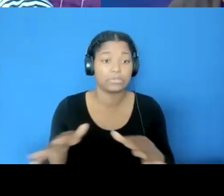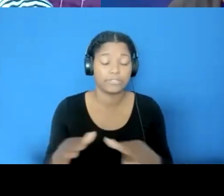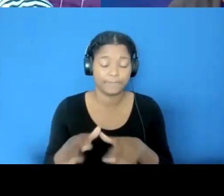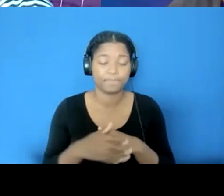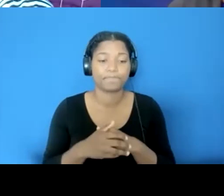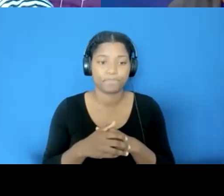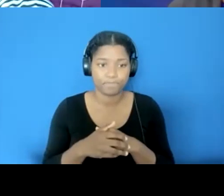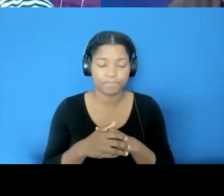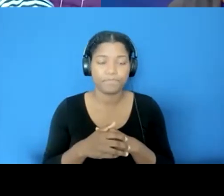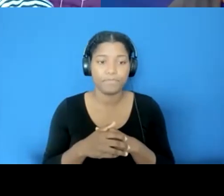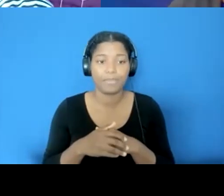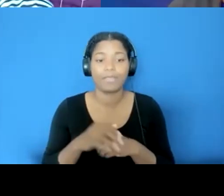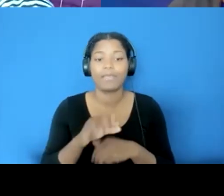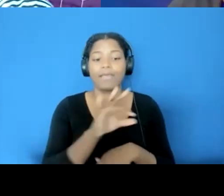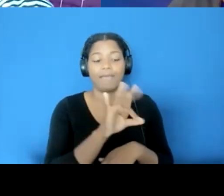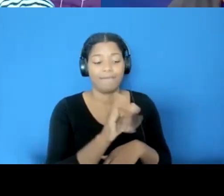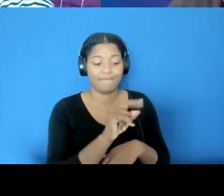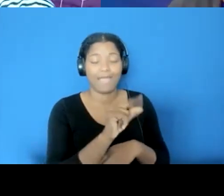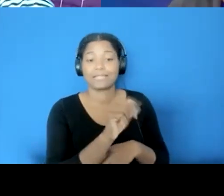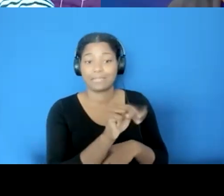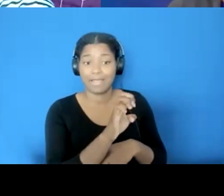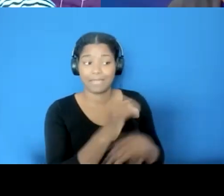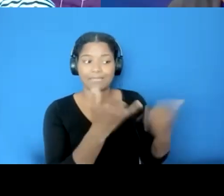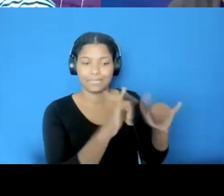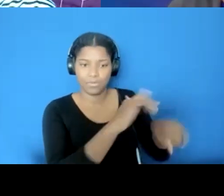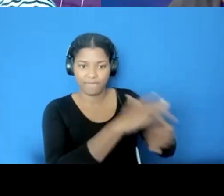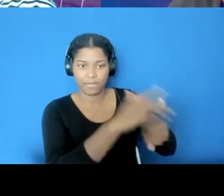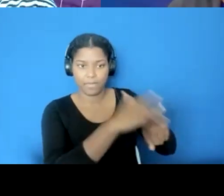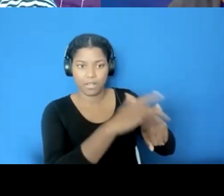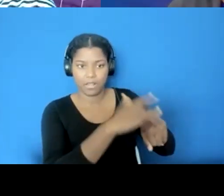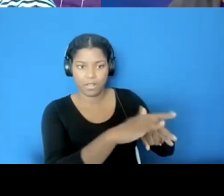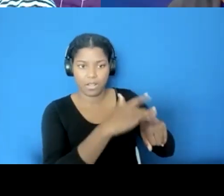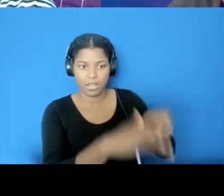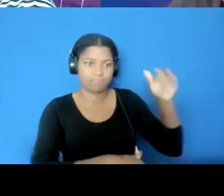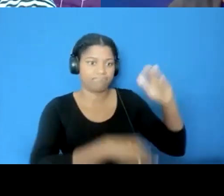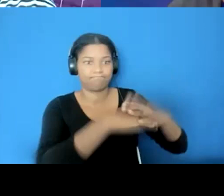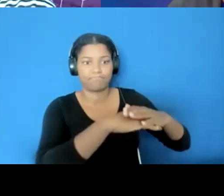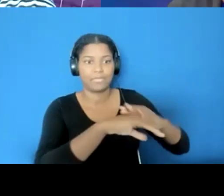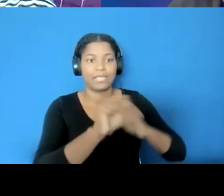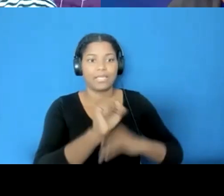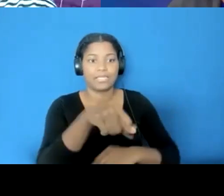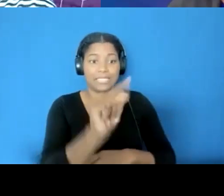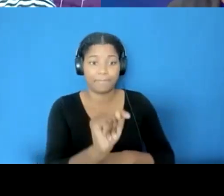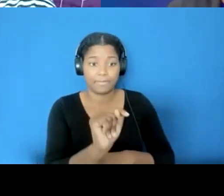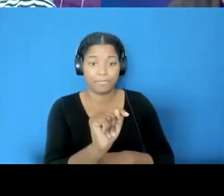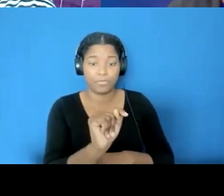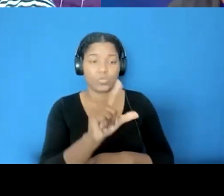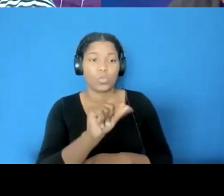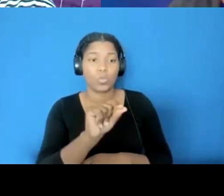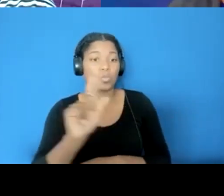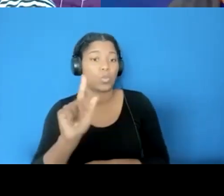that FastLane will still be available until September of 2023 to be able